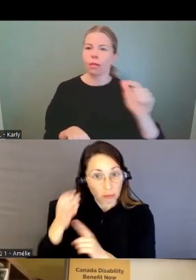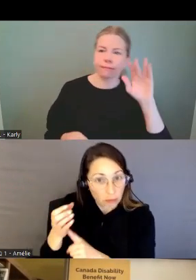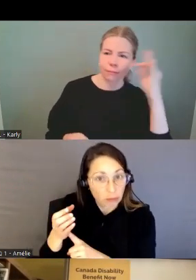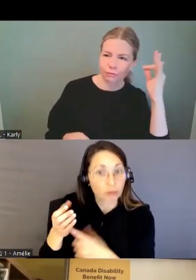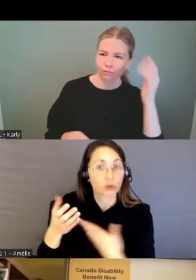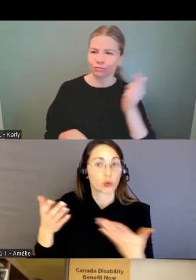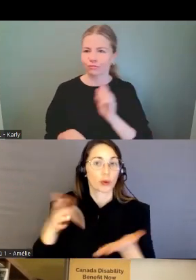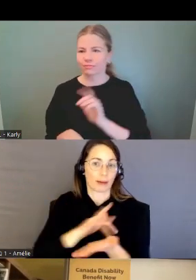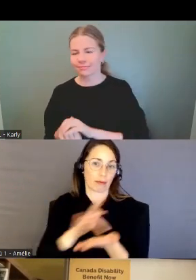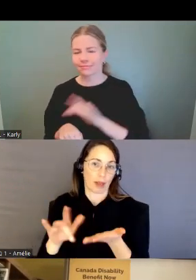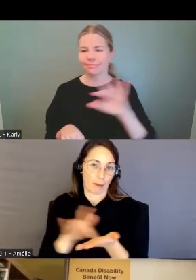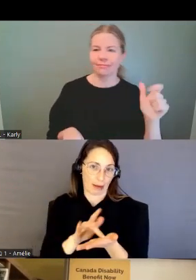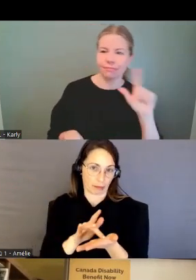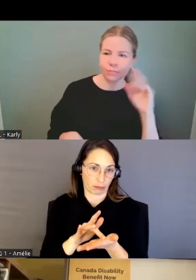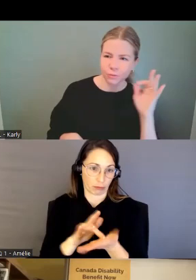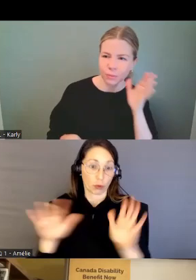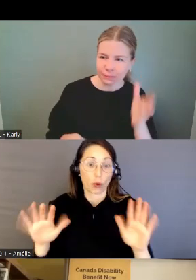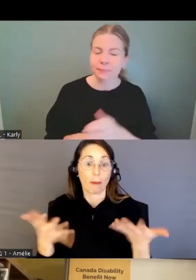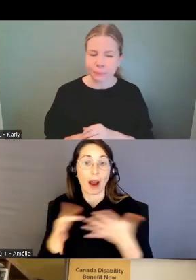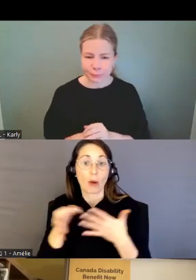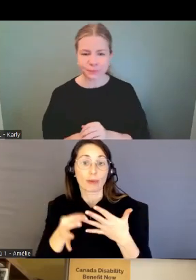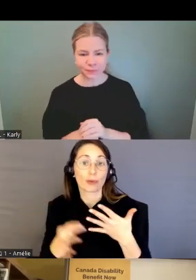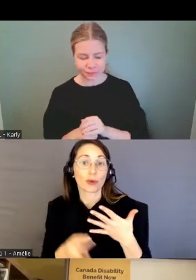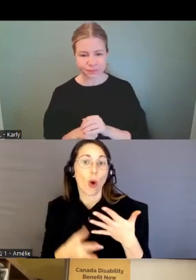INTERPRETATION OPTIONS UNDER "MORE."